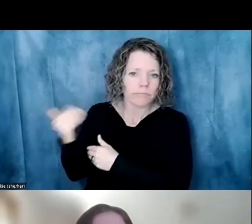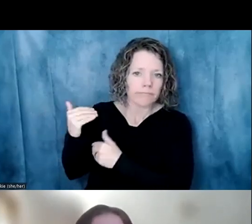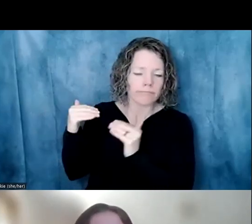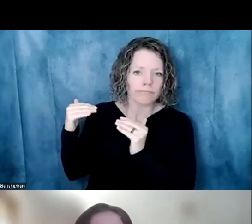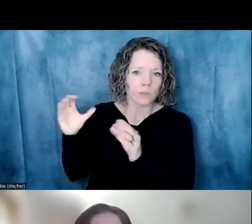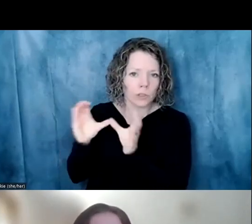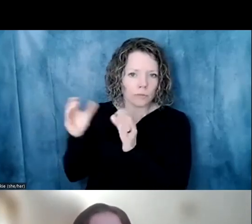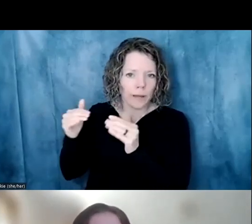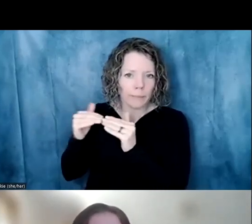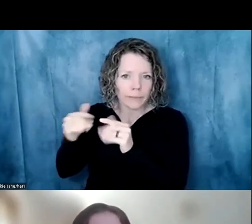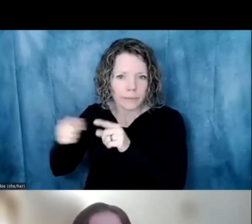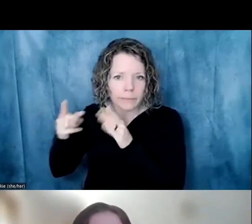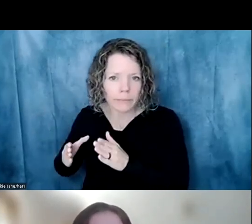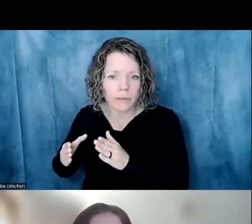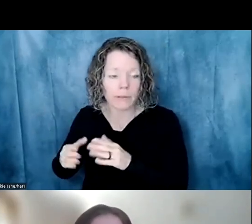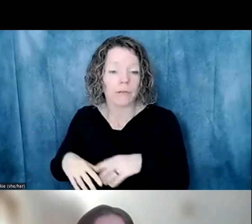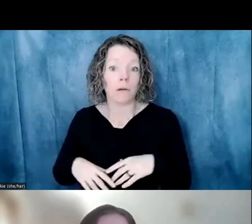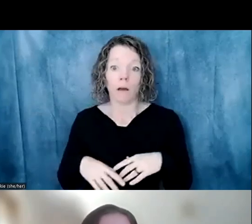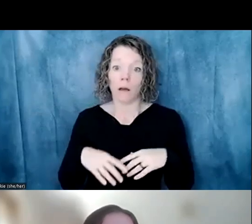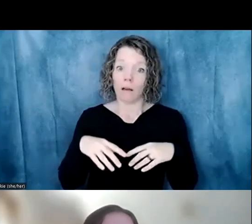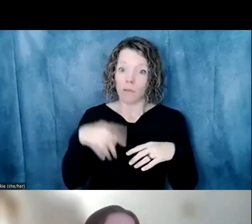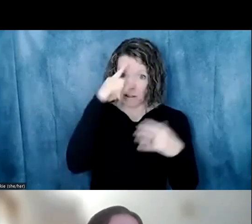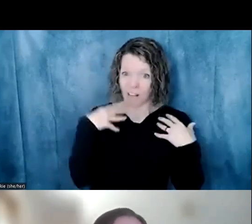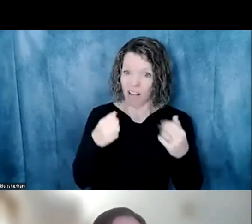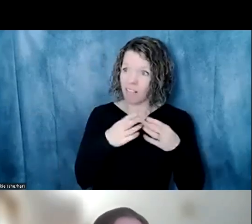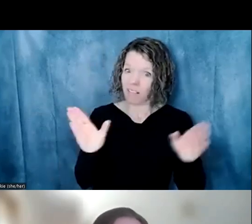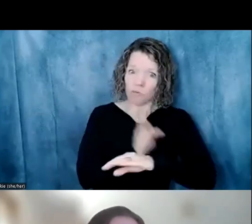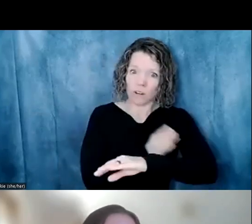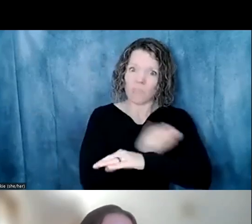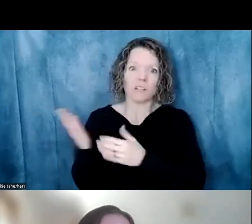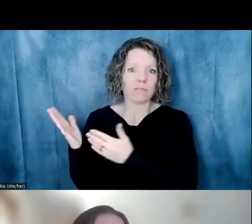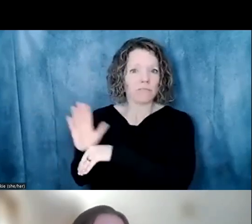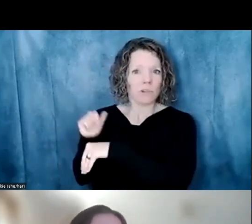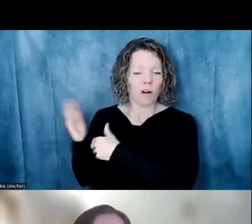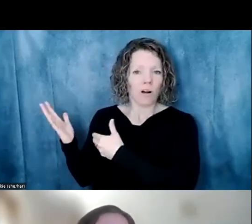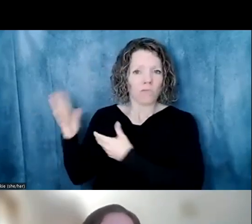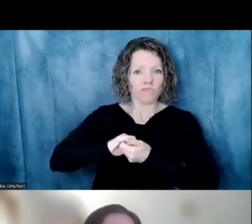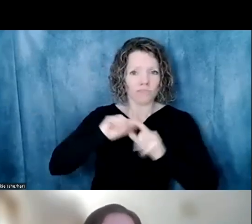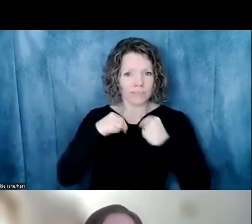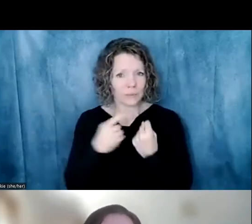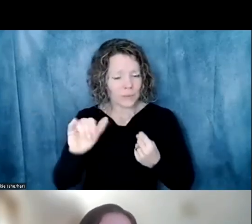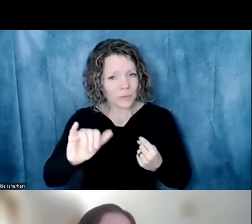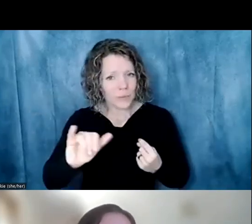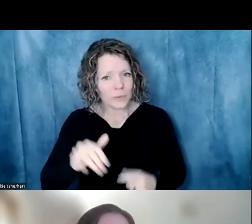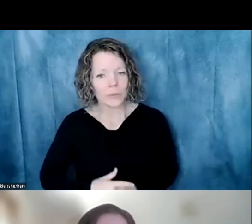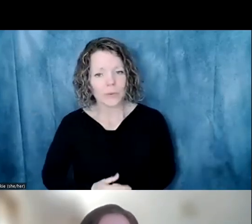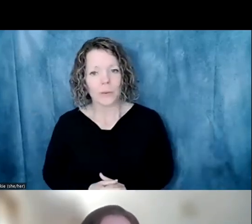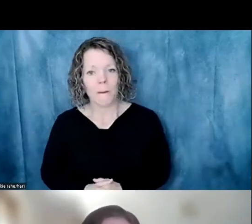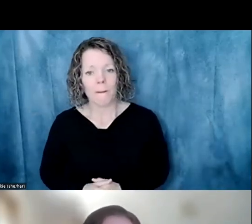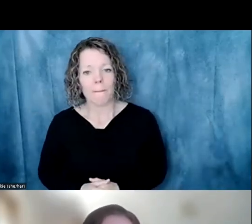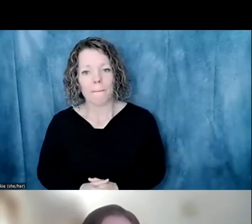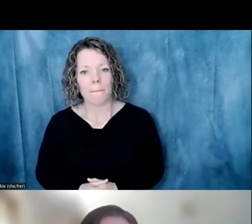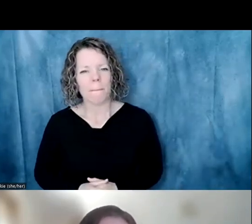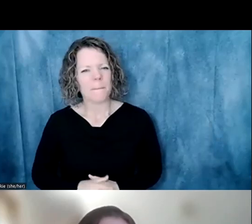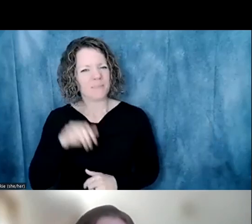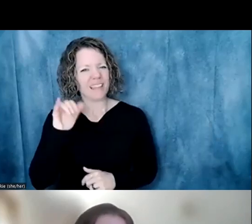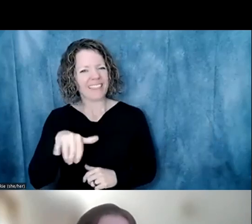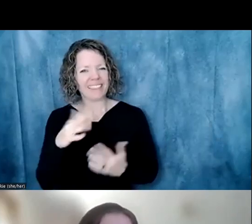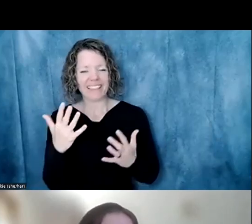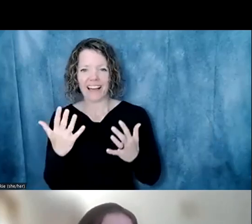I also think that, yeah, it's a part of that unavoidable tension and that difference